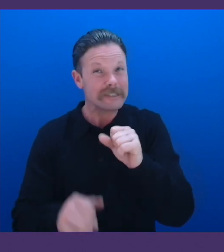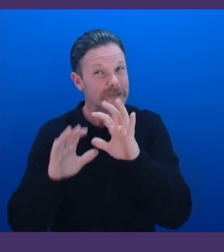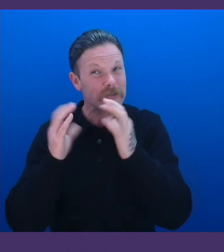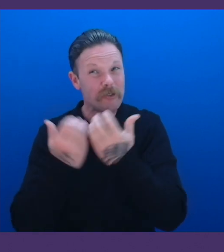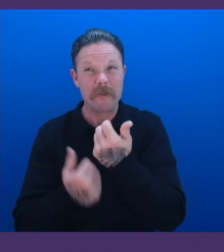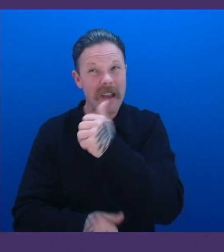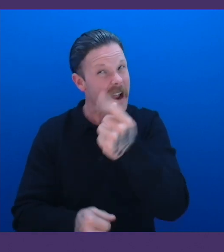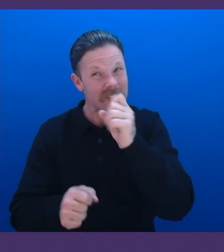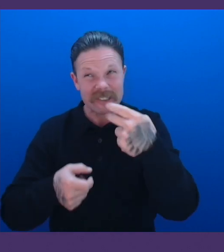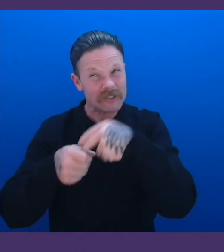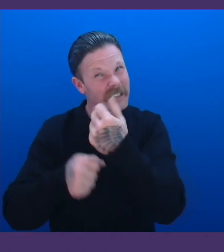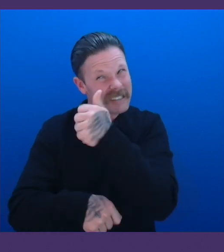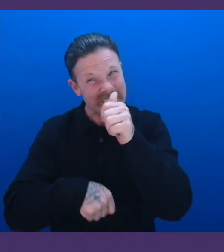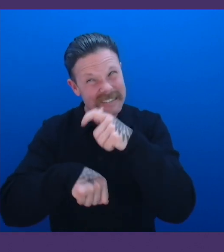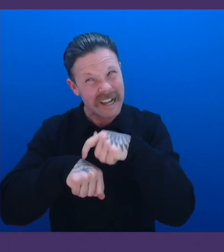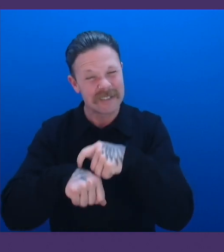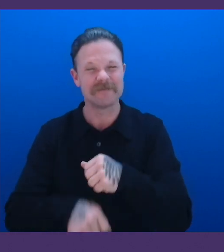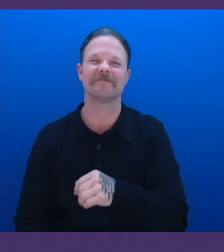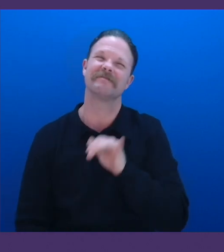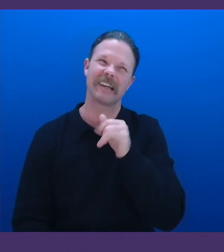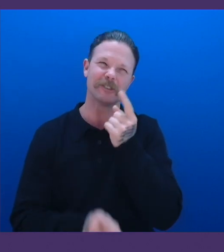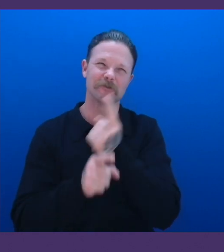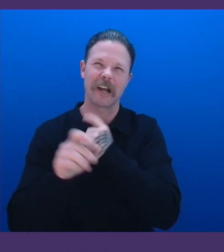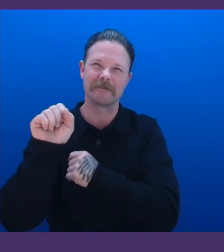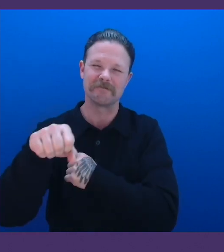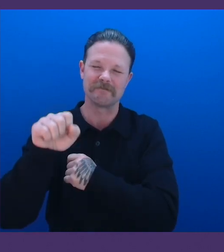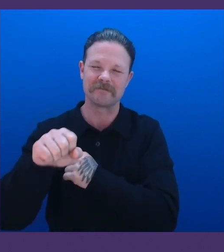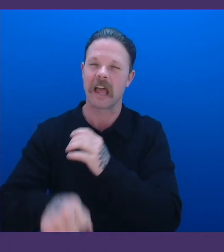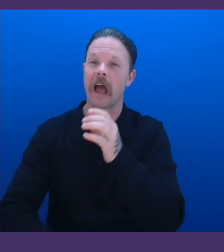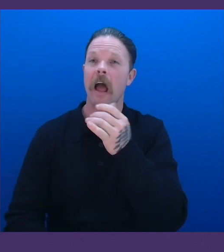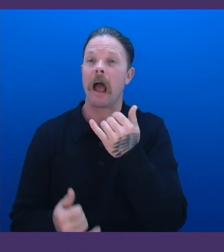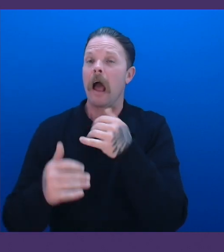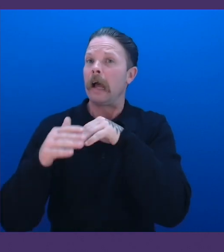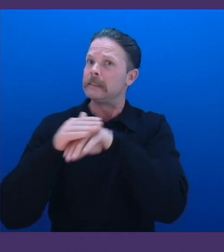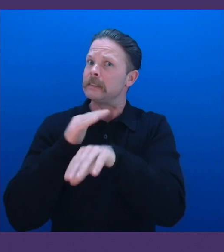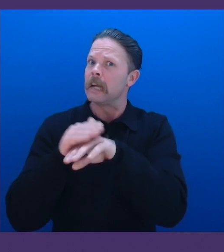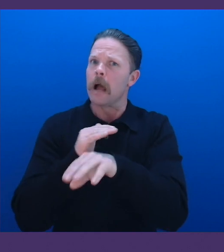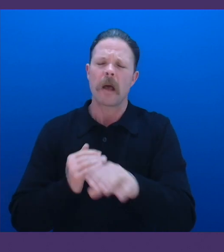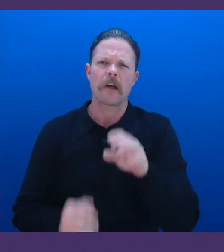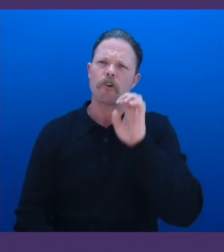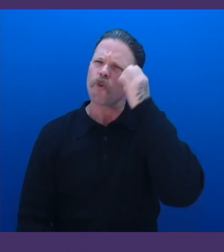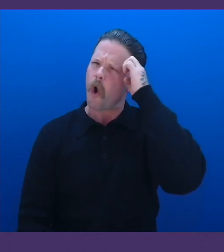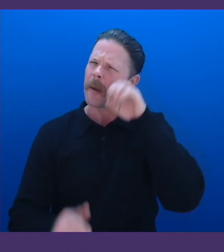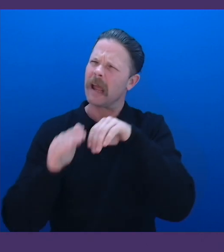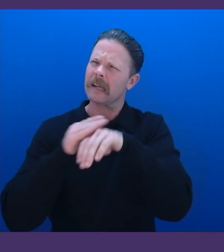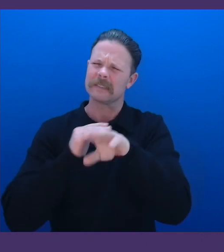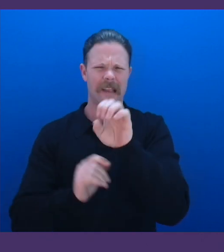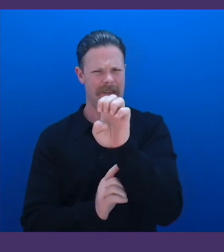Jamie Dean: That's right. So, the accessibility or the European Accessibility Act, the EAA, what is it?